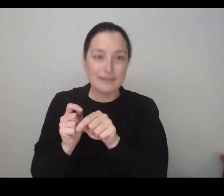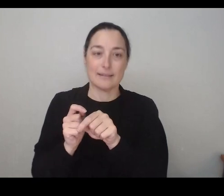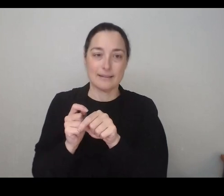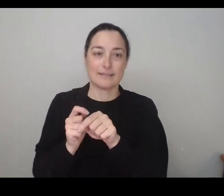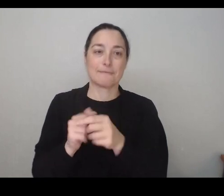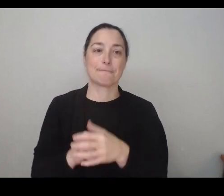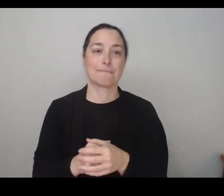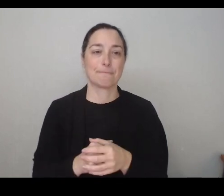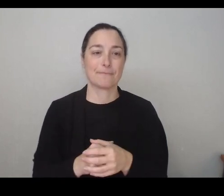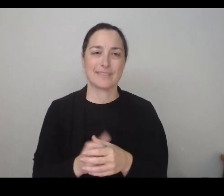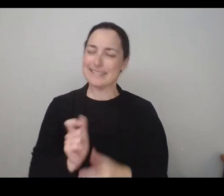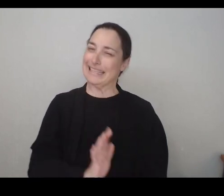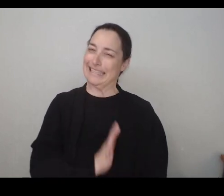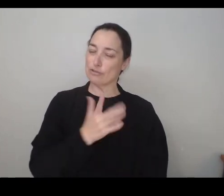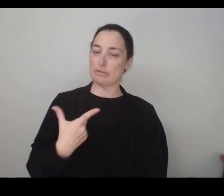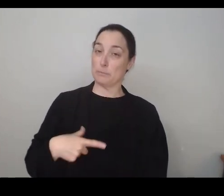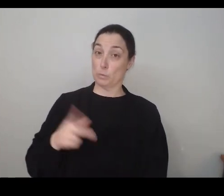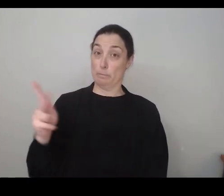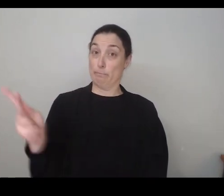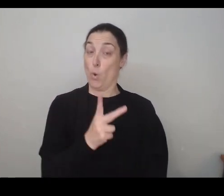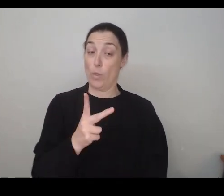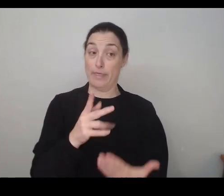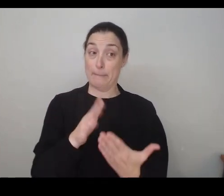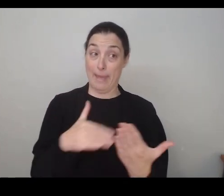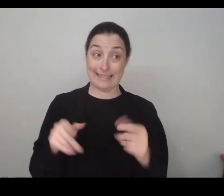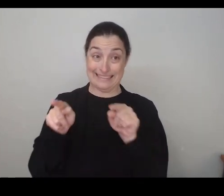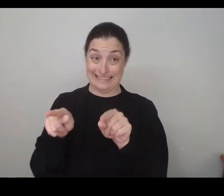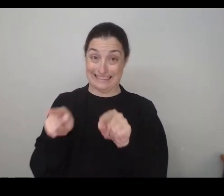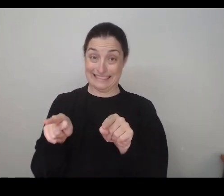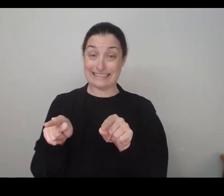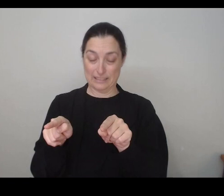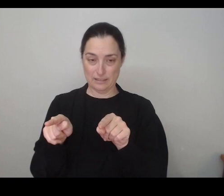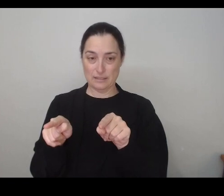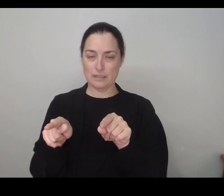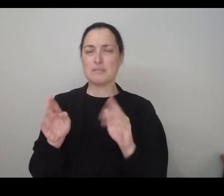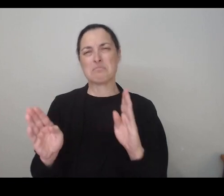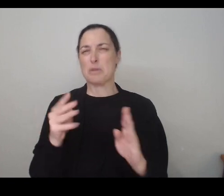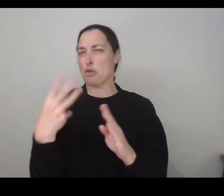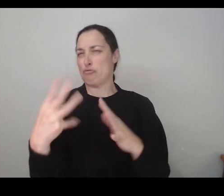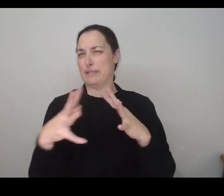It's interesting because the two paintings were painted at three weeks or four weeks distance, you know, so it's very close.